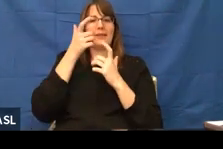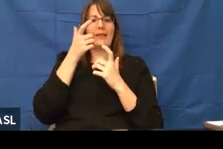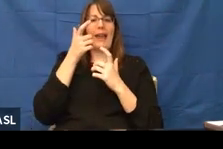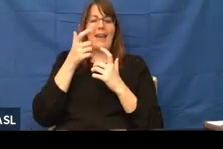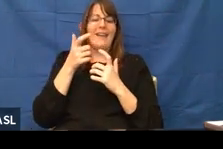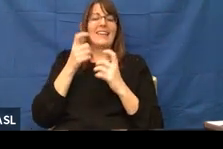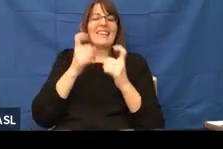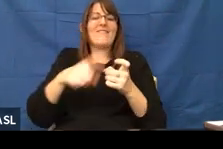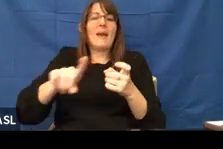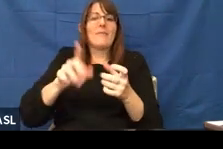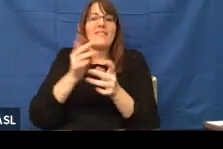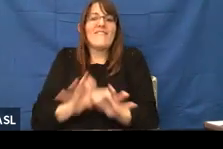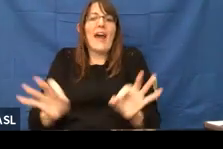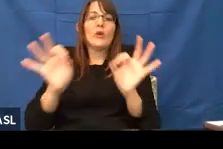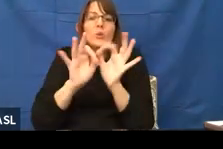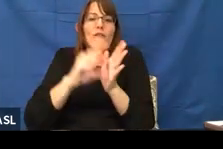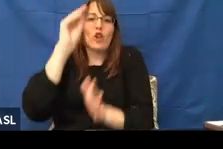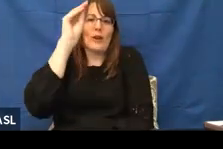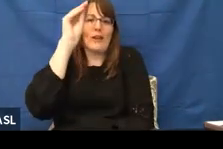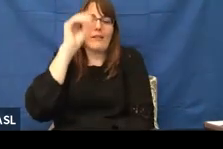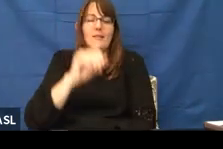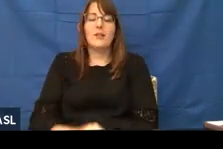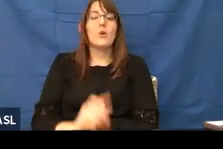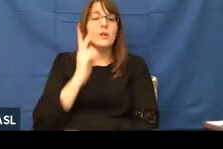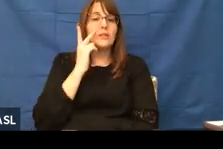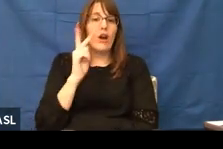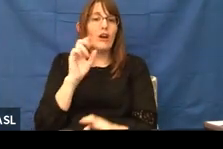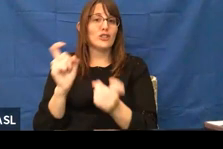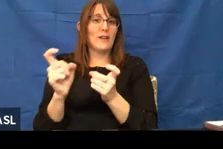Jewyl Alderson Clarke, SDCOE: And we saw the shift when when we weren't giving a great in the spring.